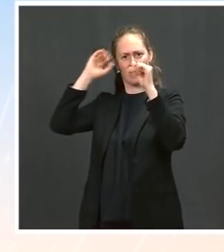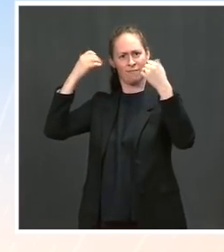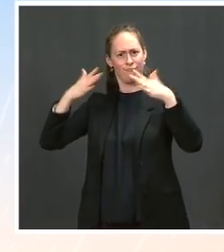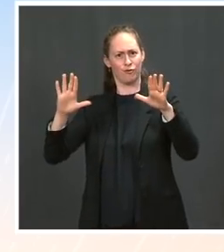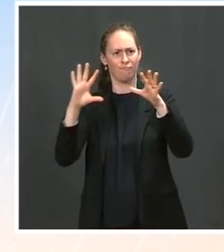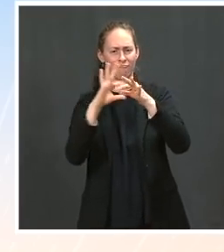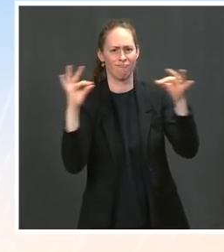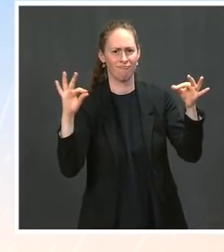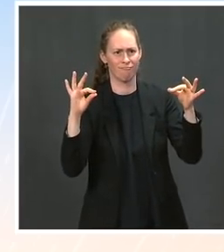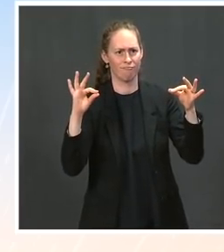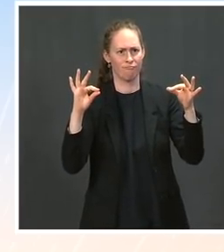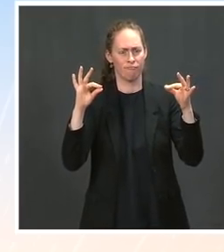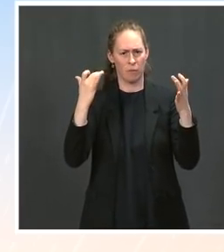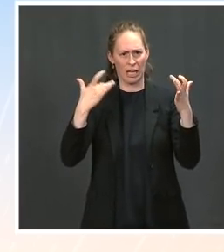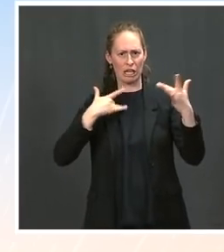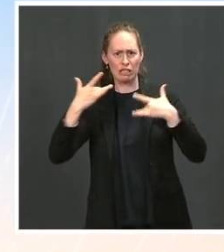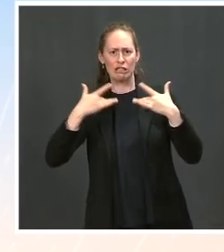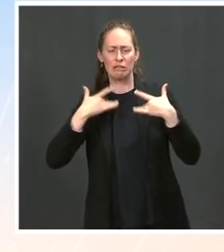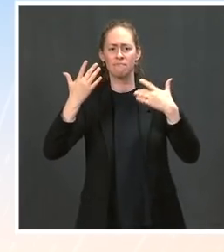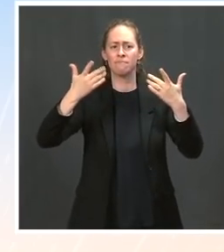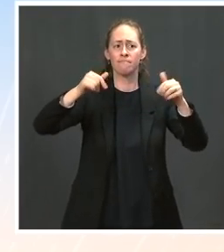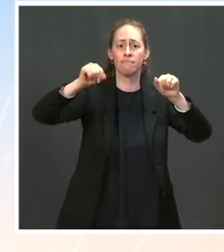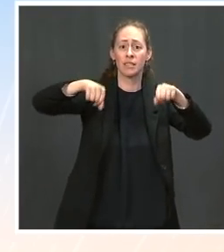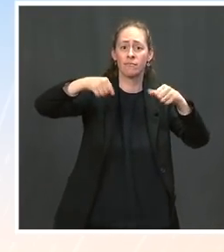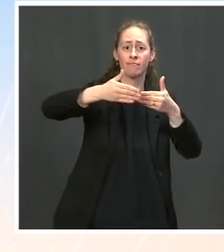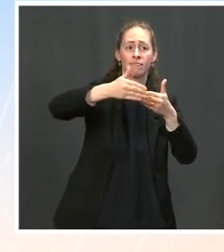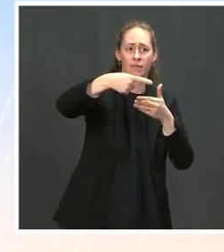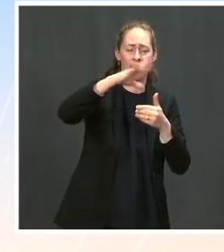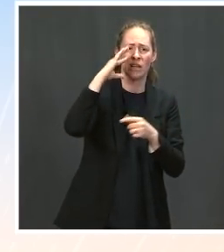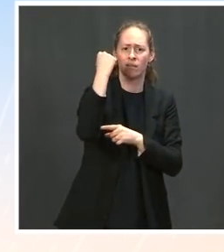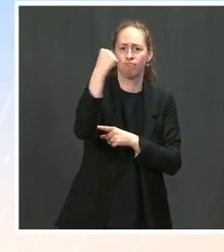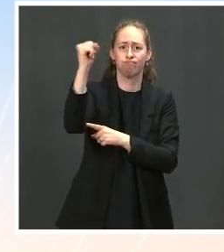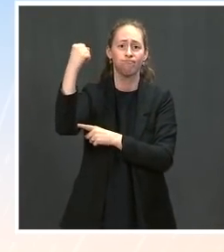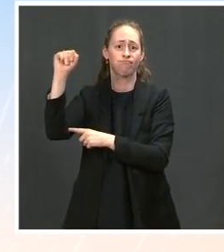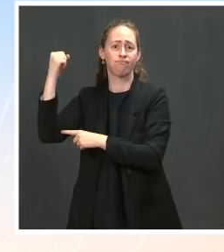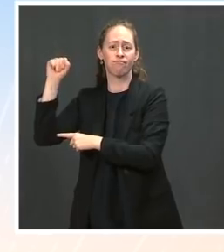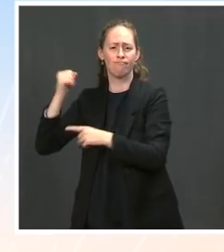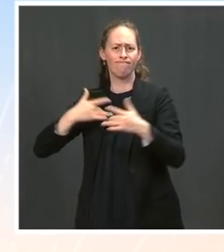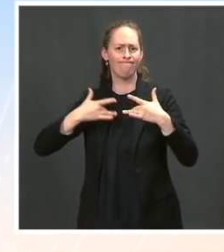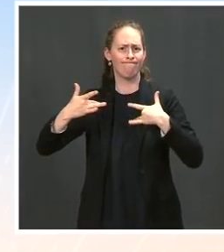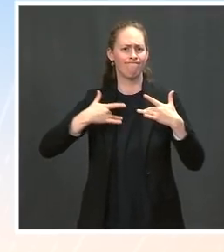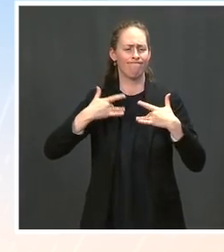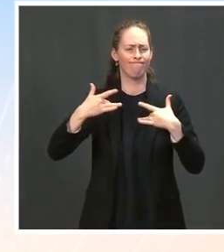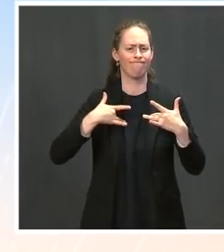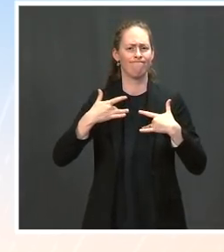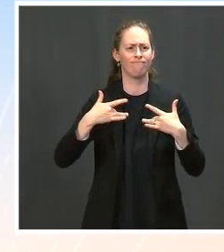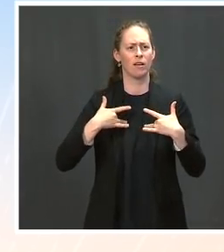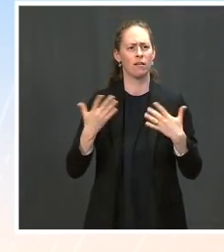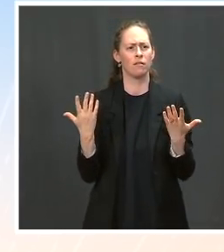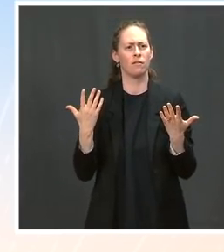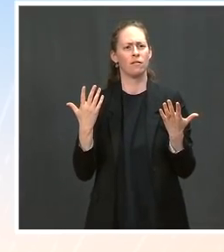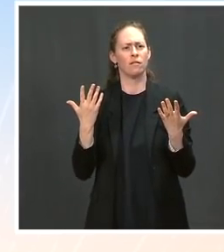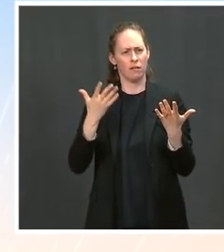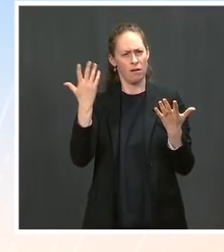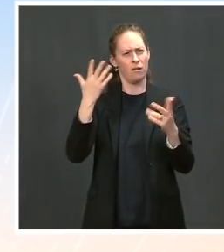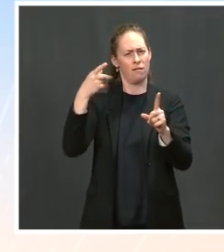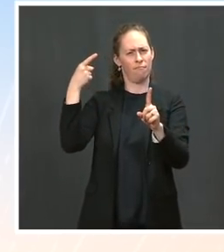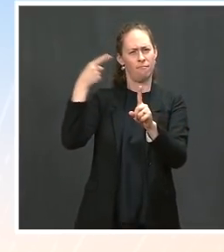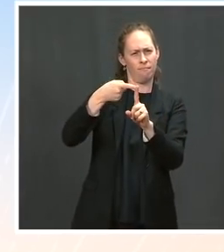Is there now concern that the President's words could add to that if the, quote, "right verdict" is not reached? Ms. Psaki: Well, first, I would say that,